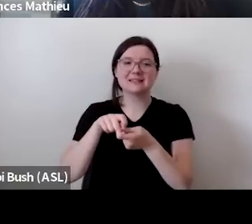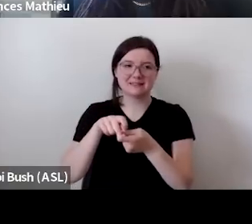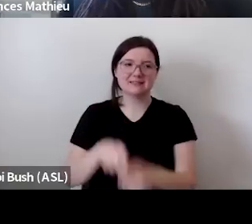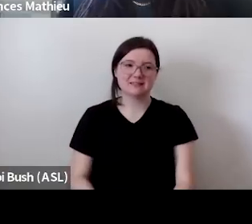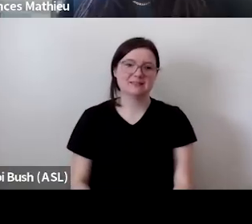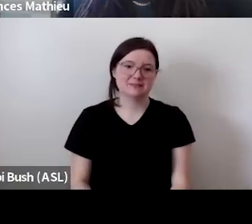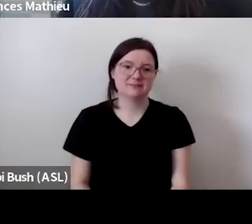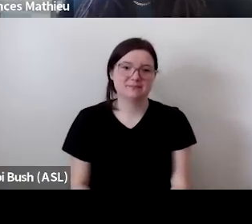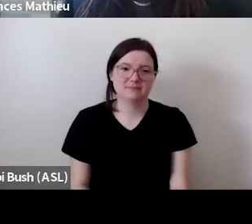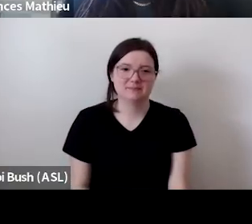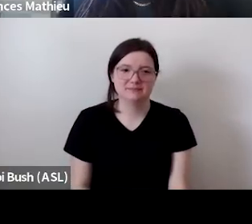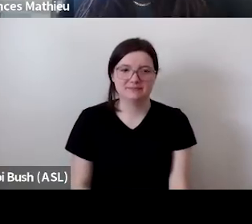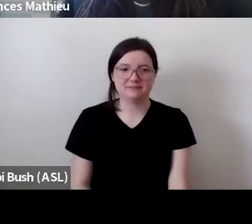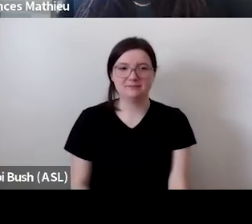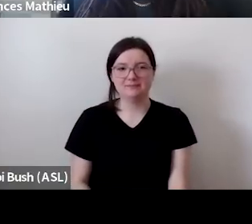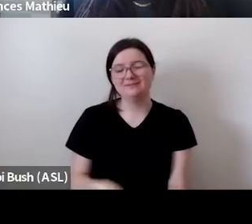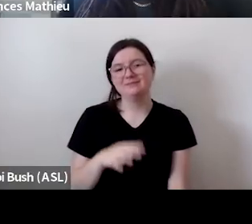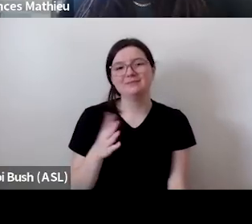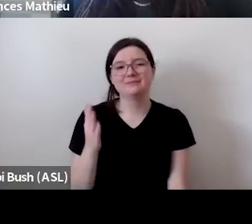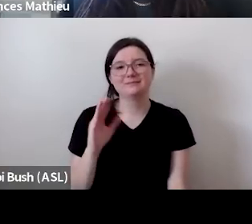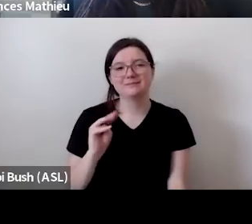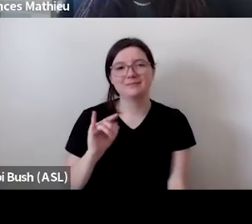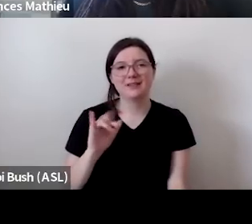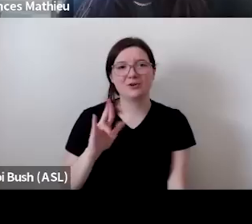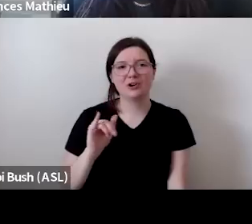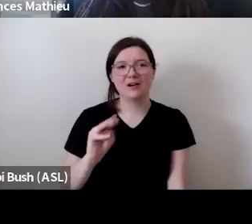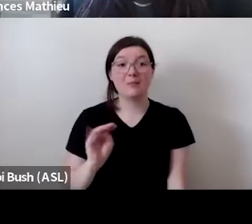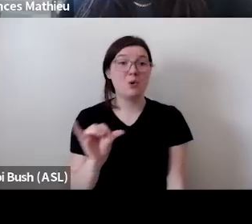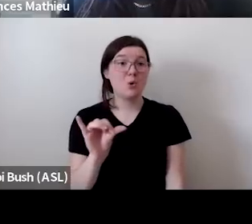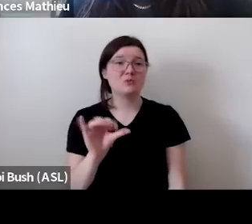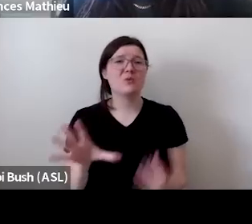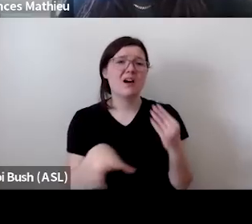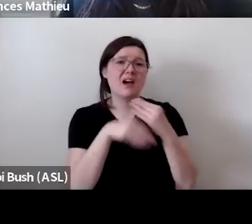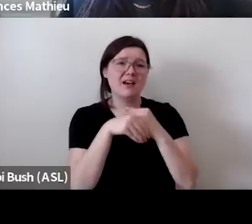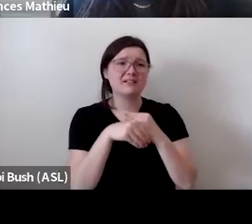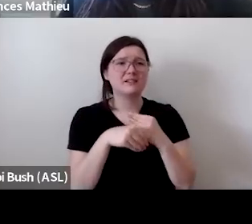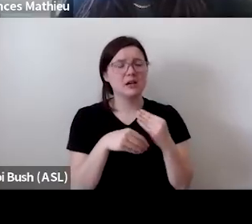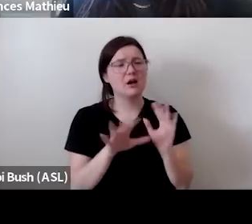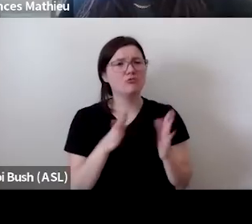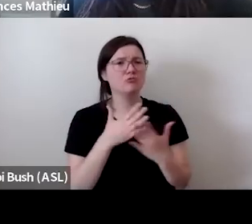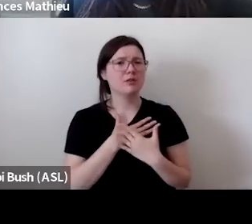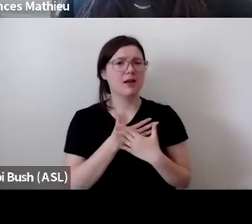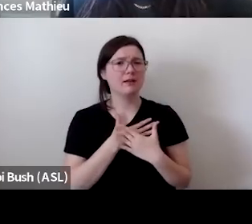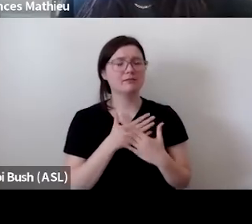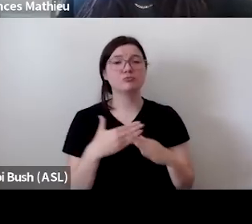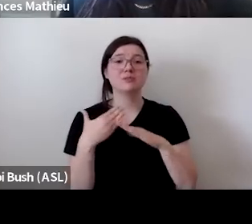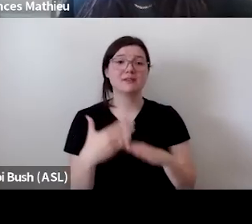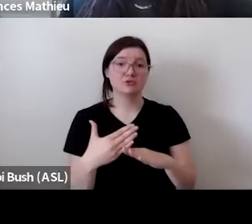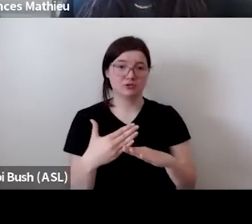And also I would just add, incorporating a relapse prevention plan can be very helpful. We do know from the research that